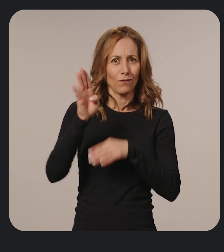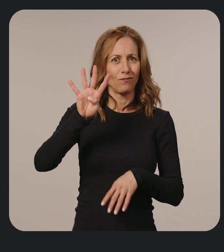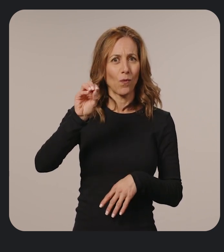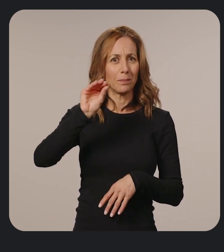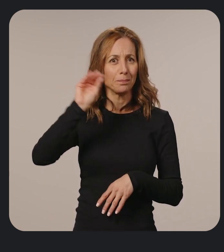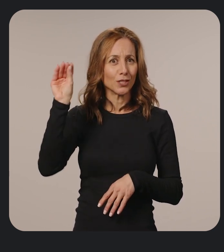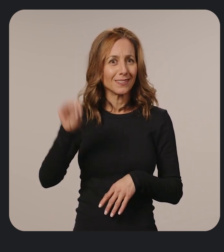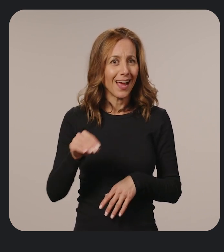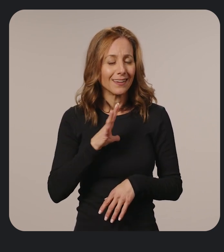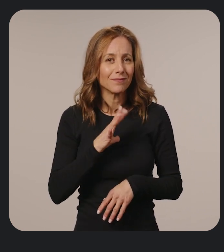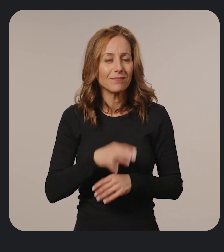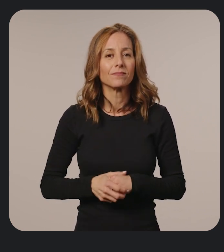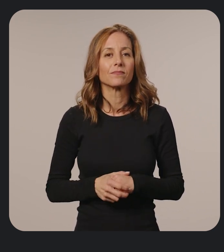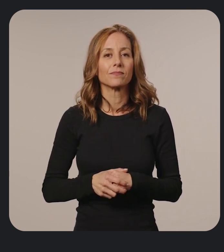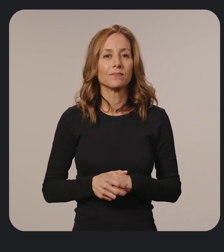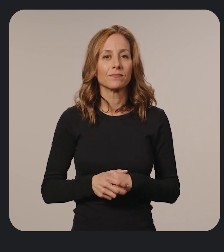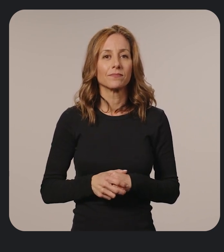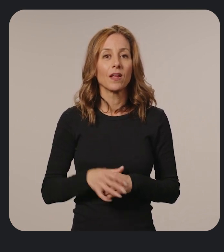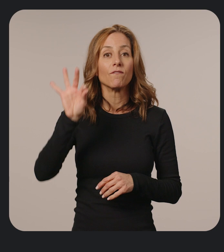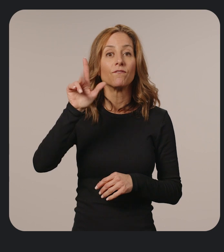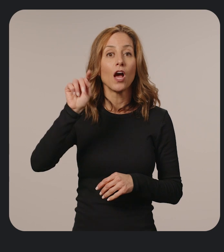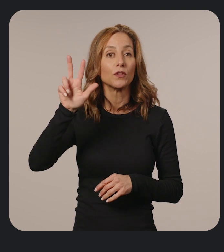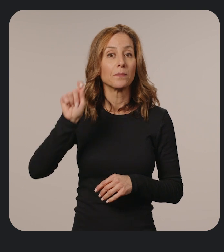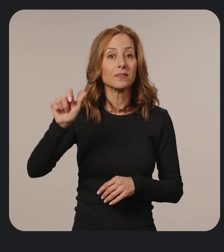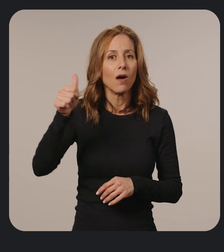of the standard counter app by over 40%.